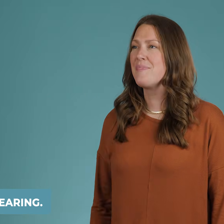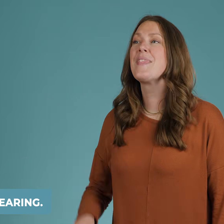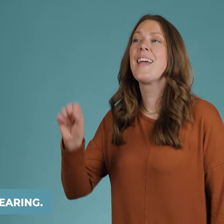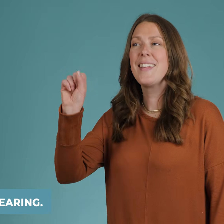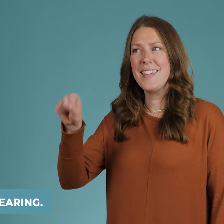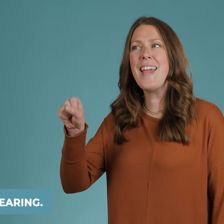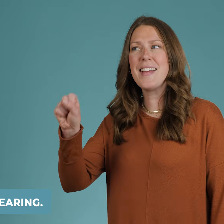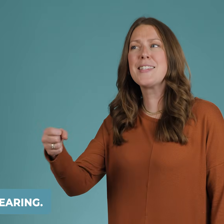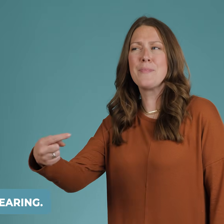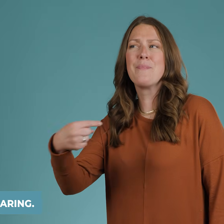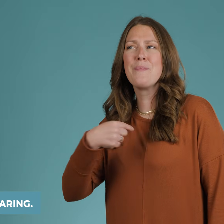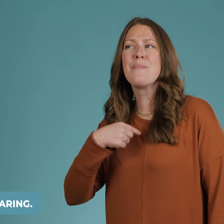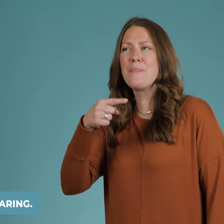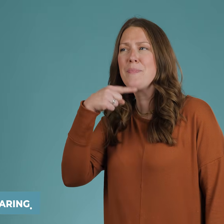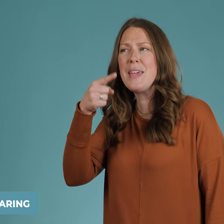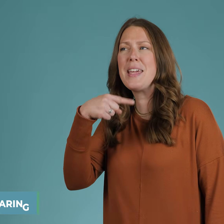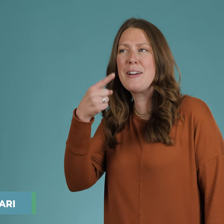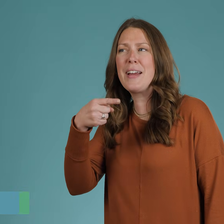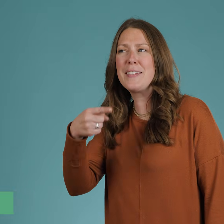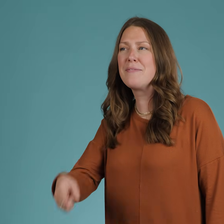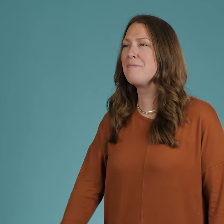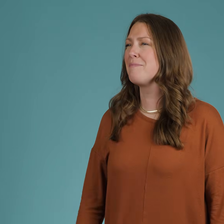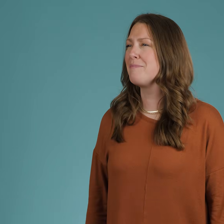YES ME HEARING